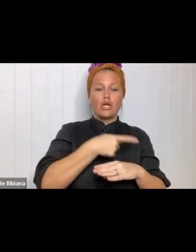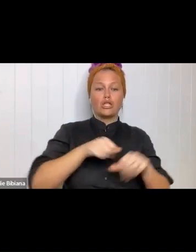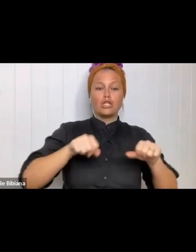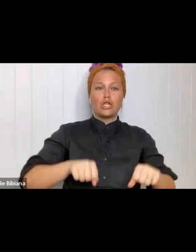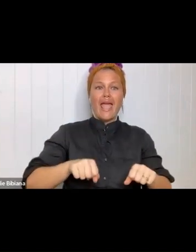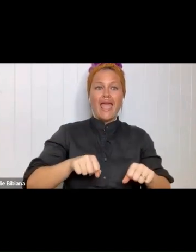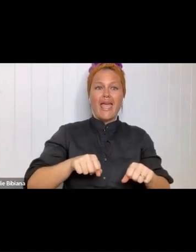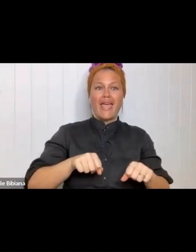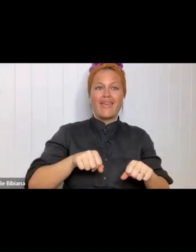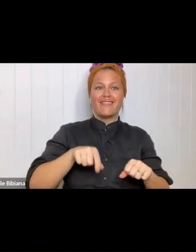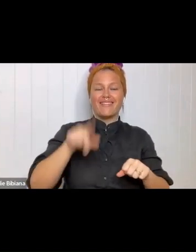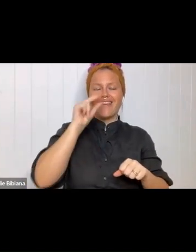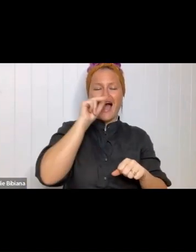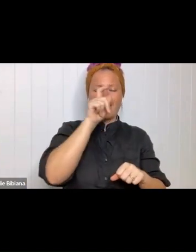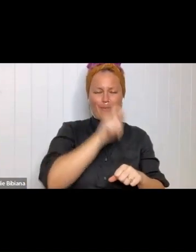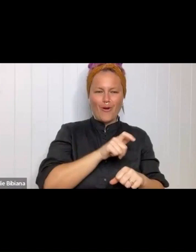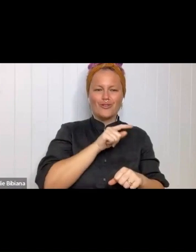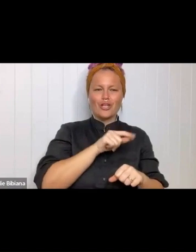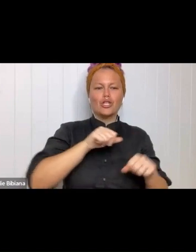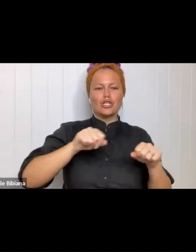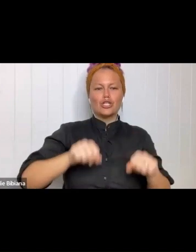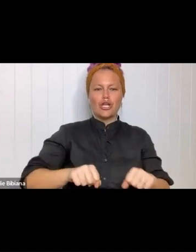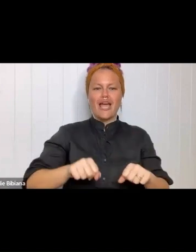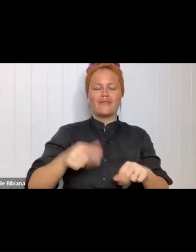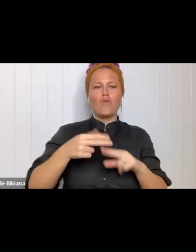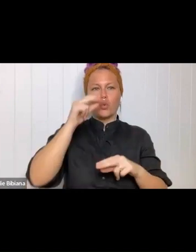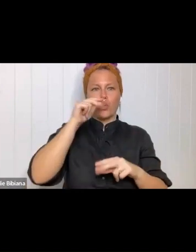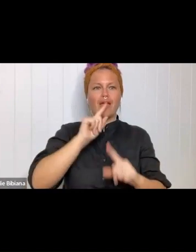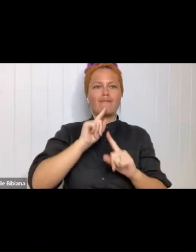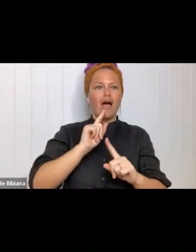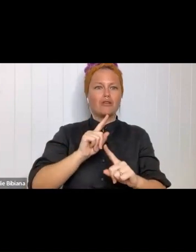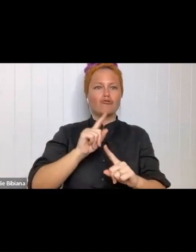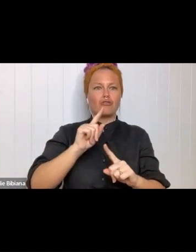young person has the Youth Advisory Committee and is able